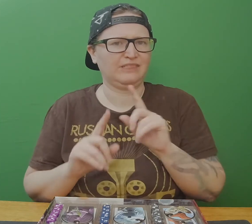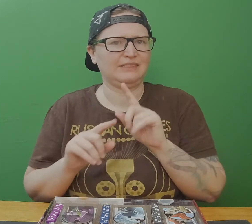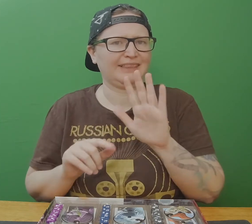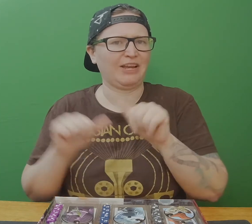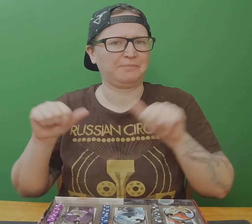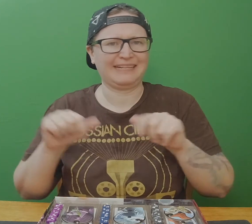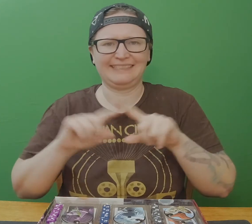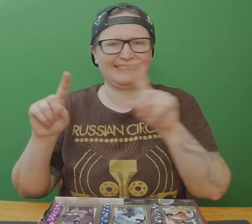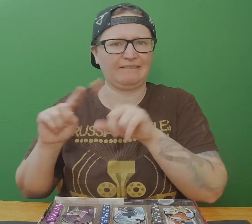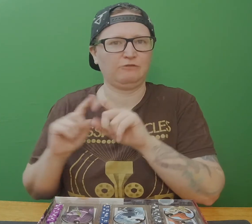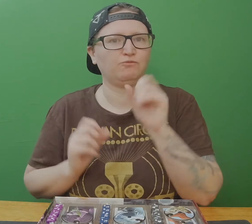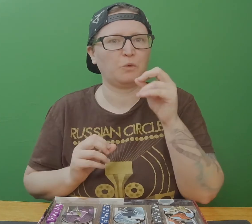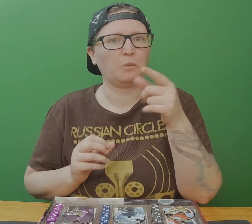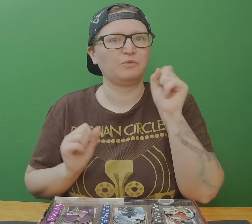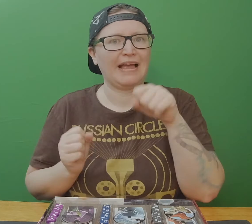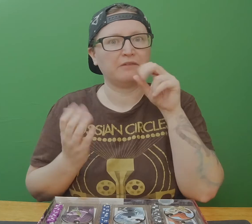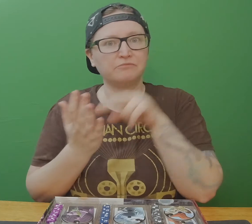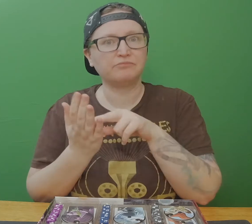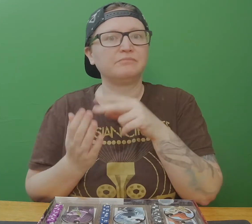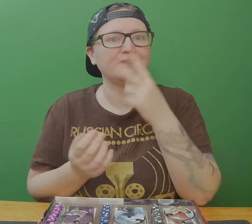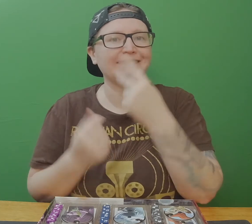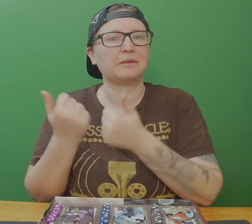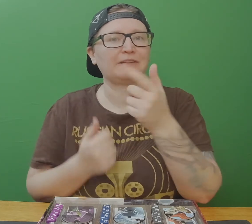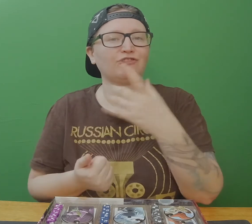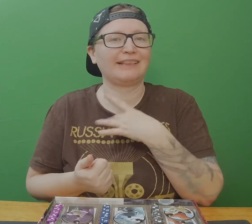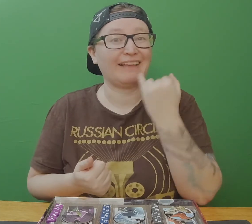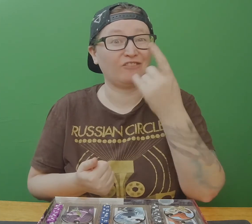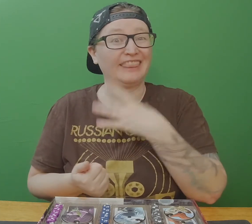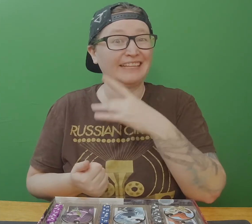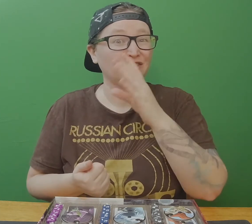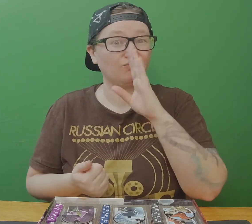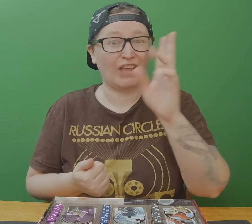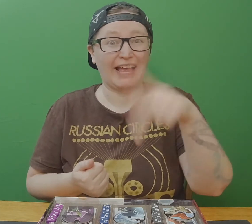within their strategies and their abilities so you can take a look at one and see which one you like